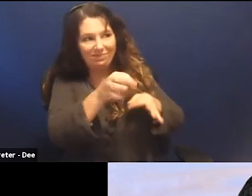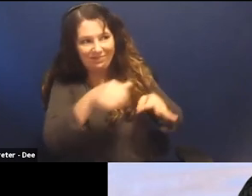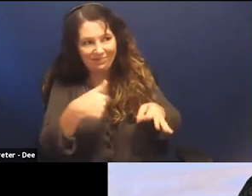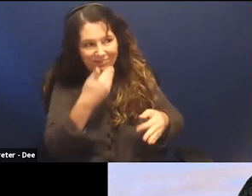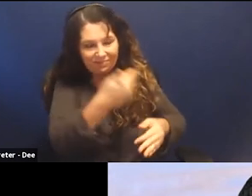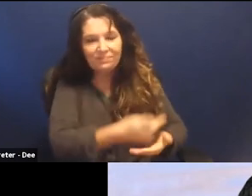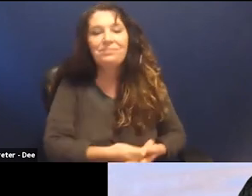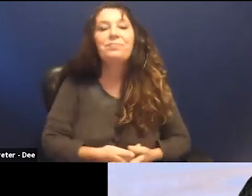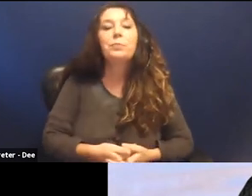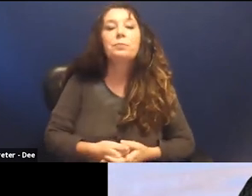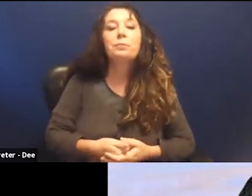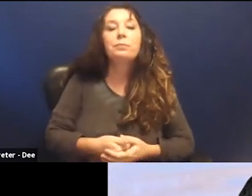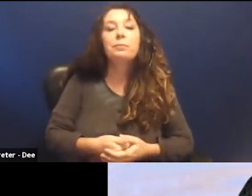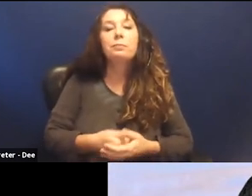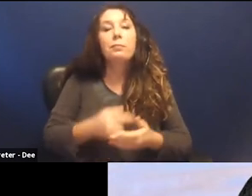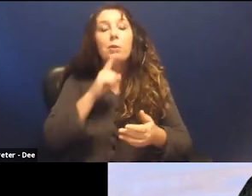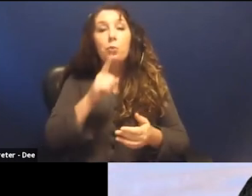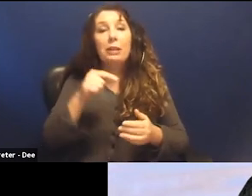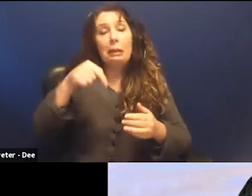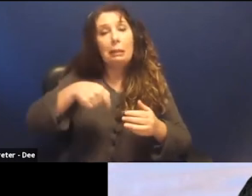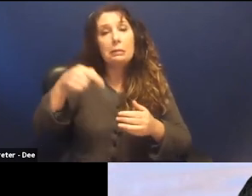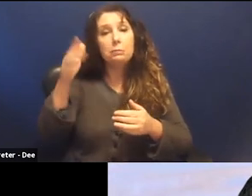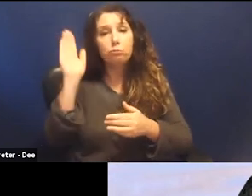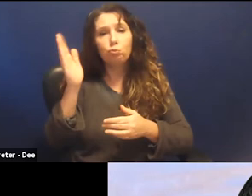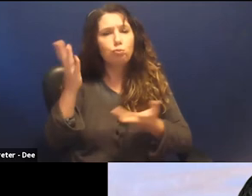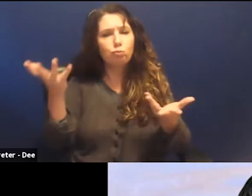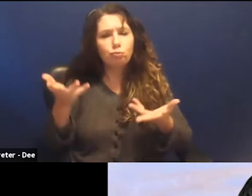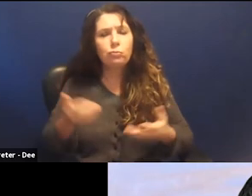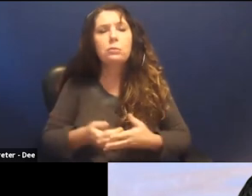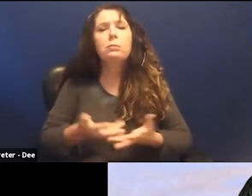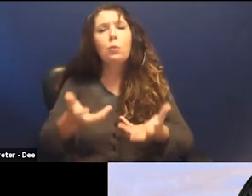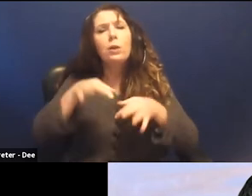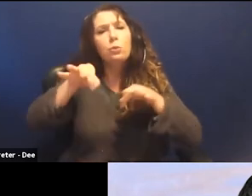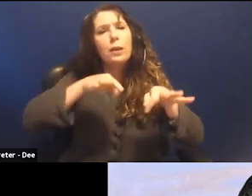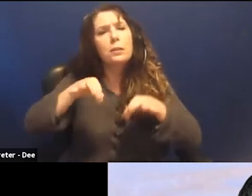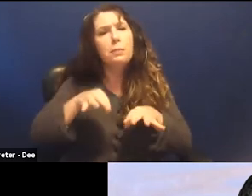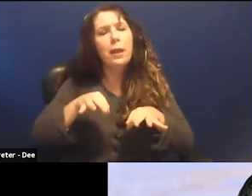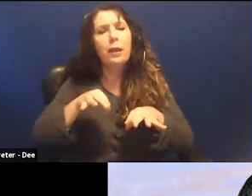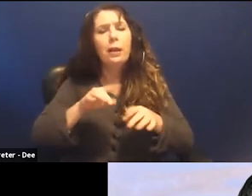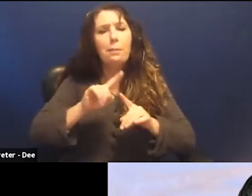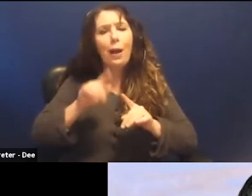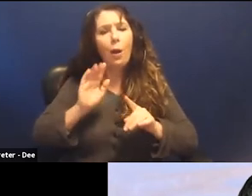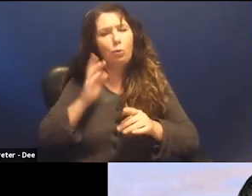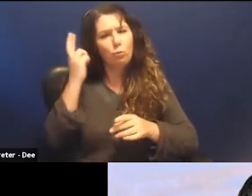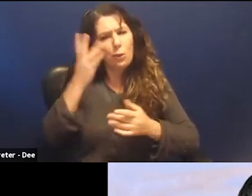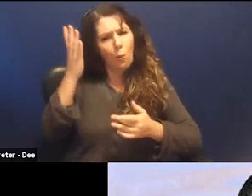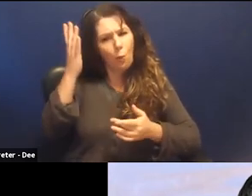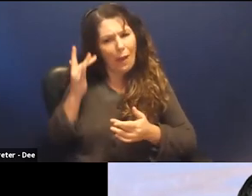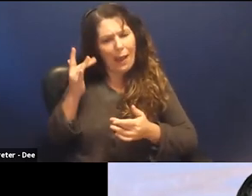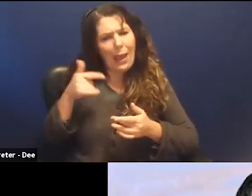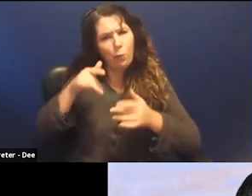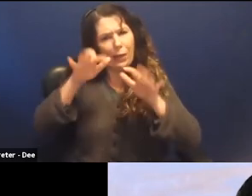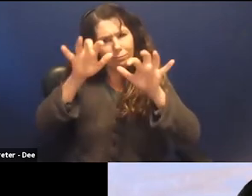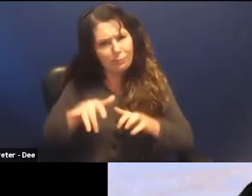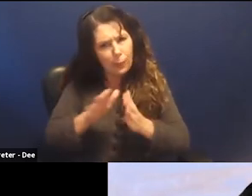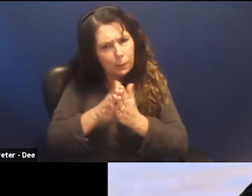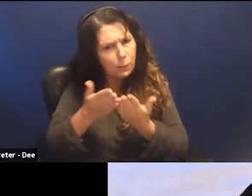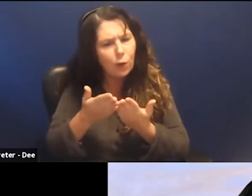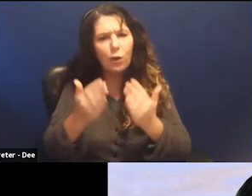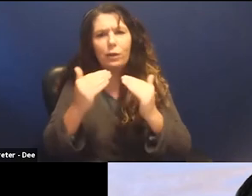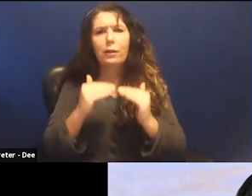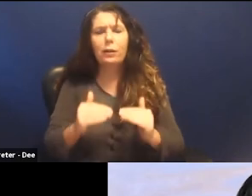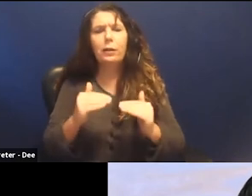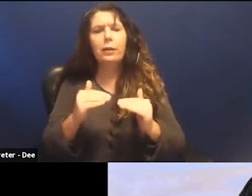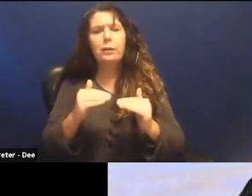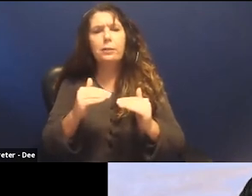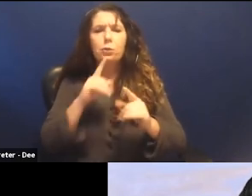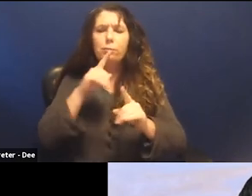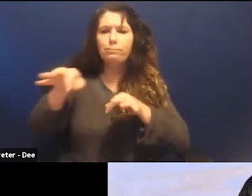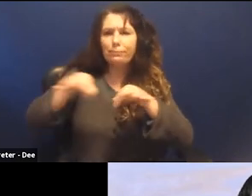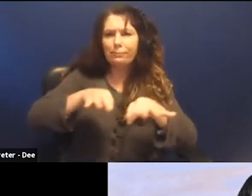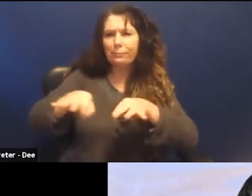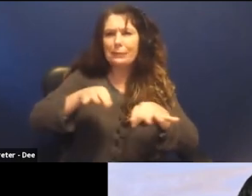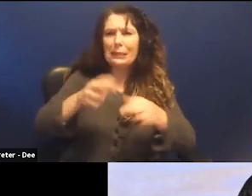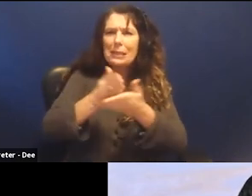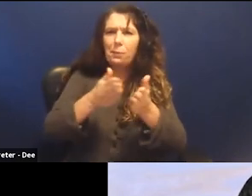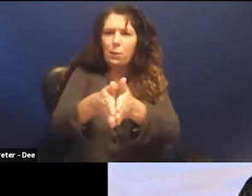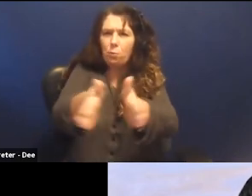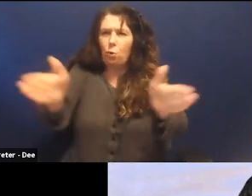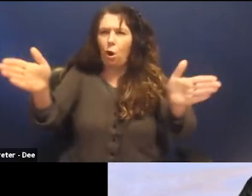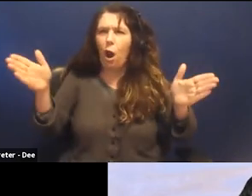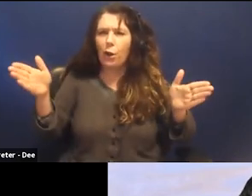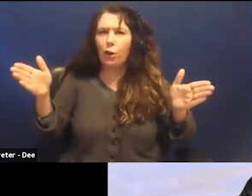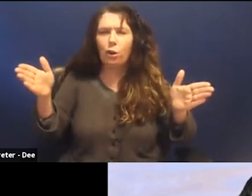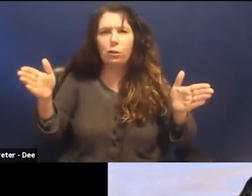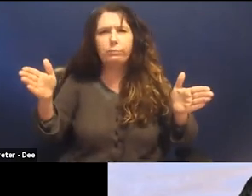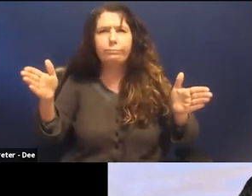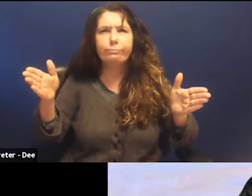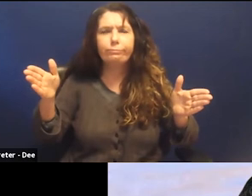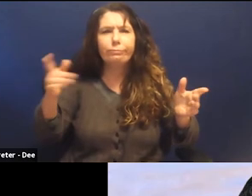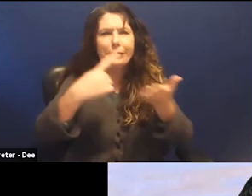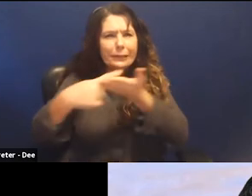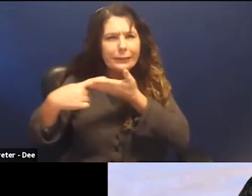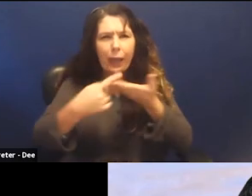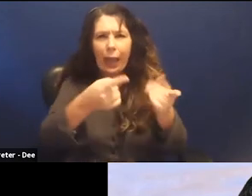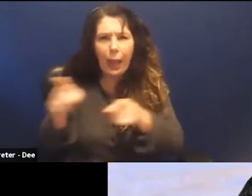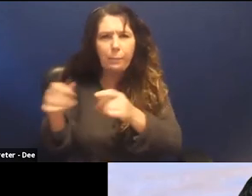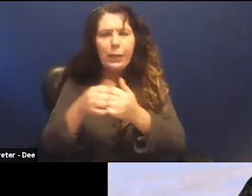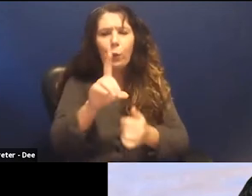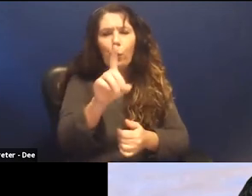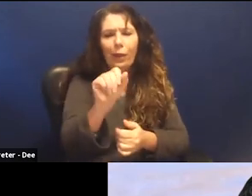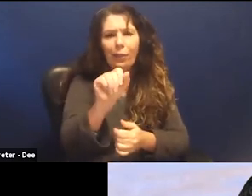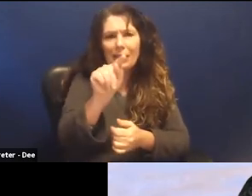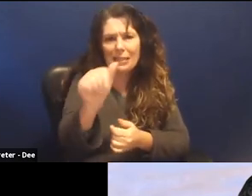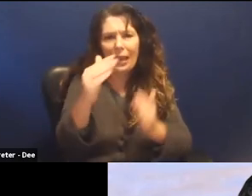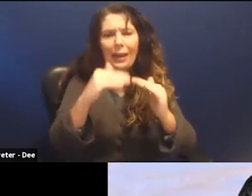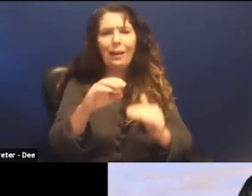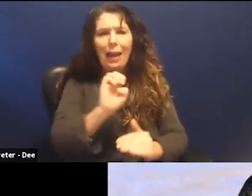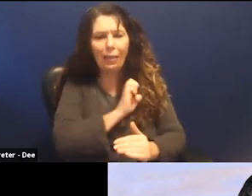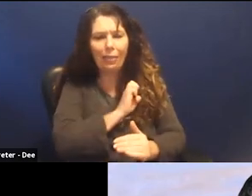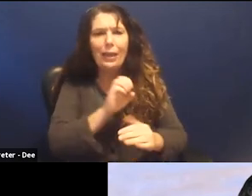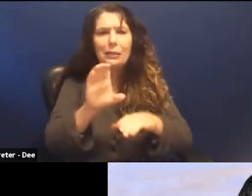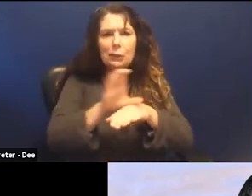The arc of the talk is really, we want to just explain a little bit about our motivations for for writing the book to situate it in regards to some of the broader conversations that are happening right now, around data ethics computing AI.